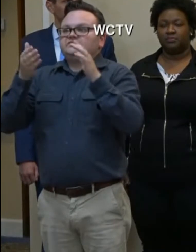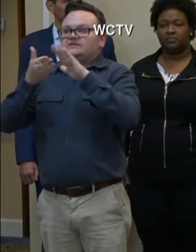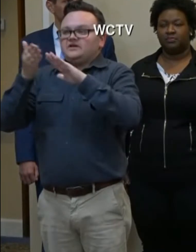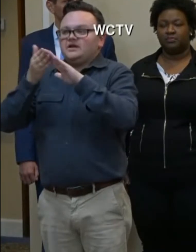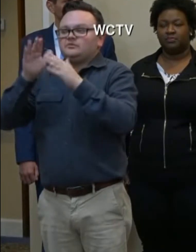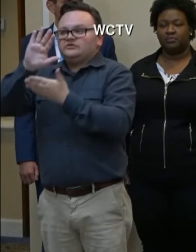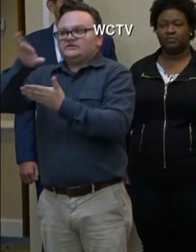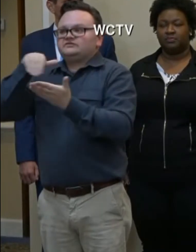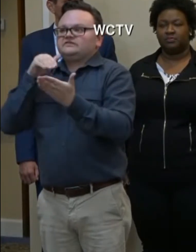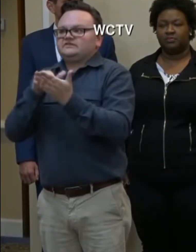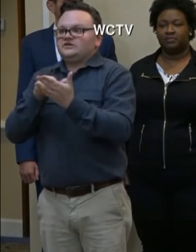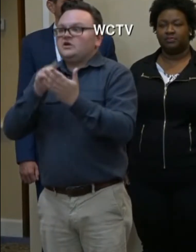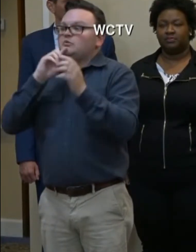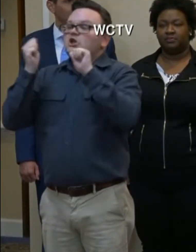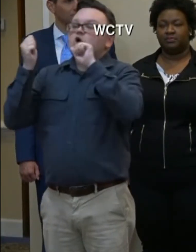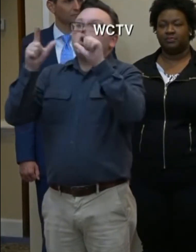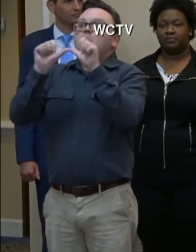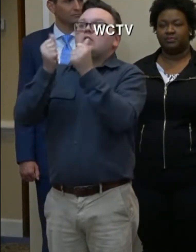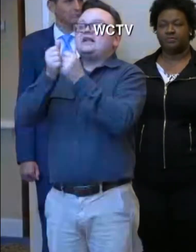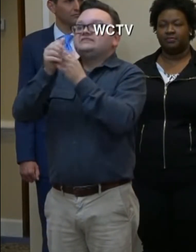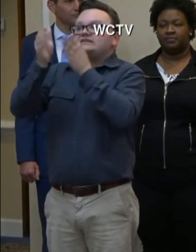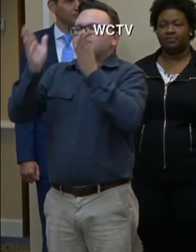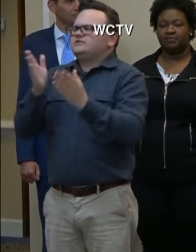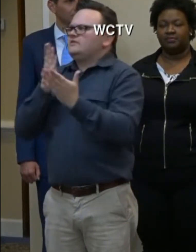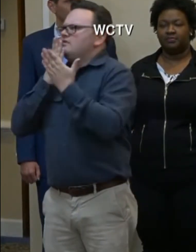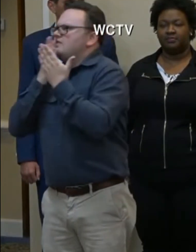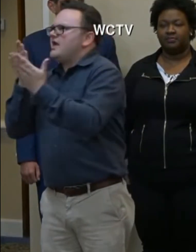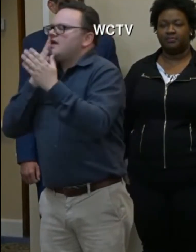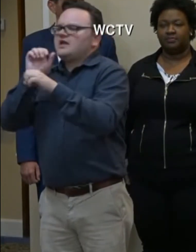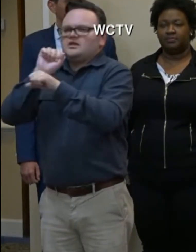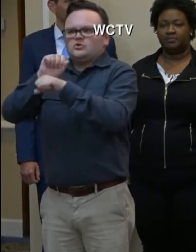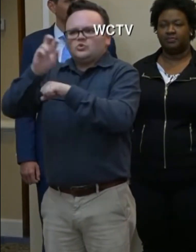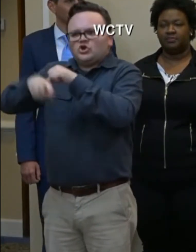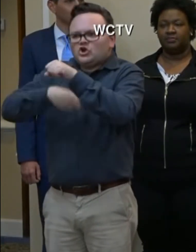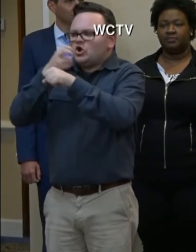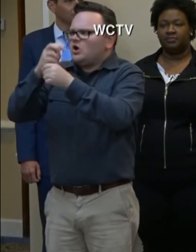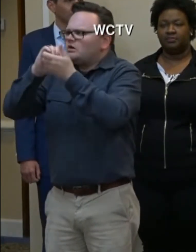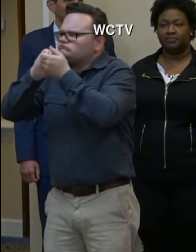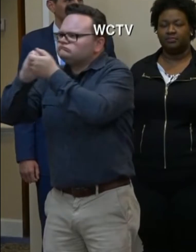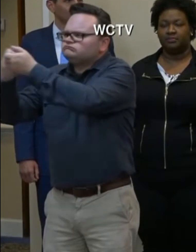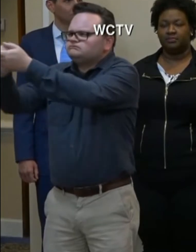this issue in a collaborative unified effort and so everyone at the division